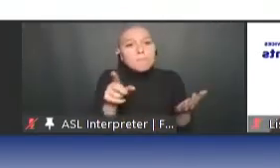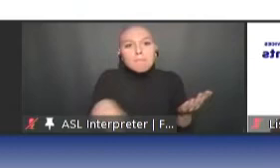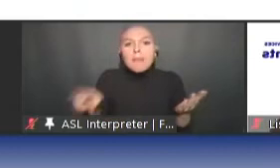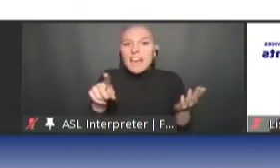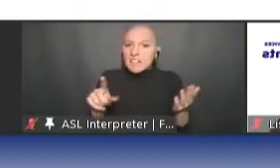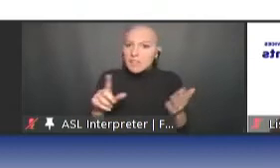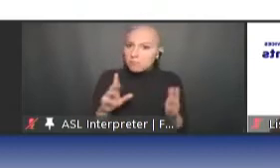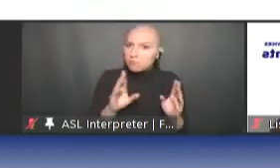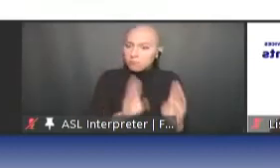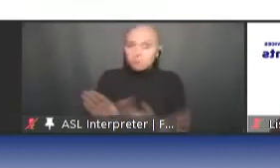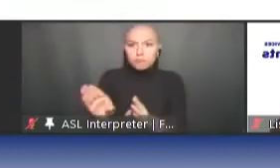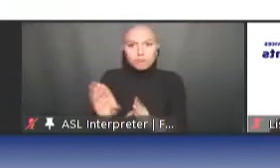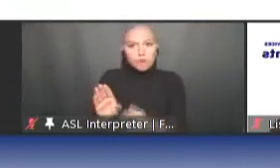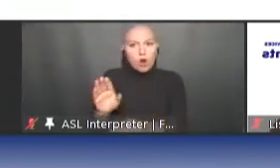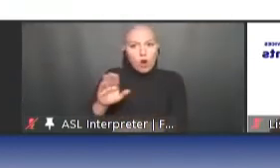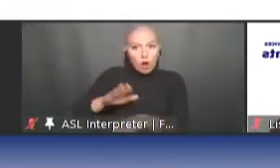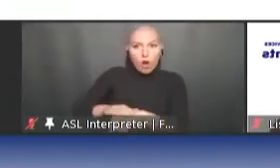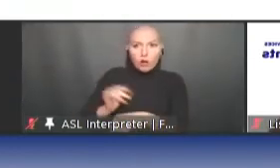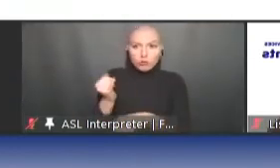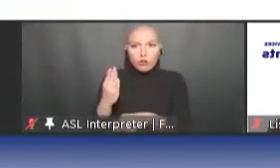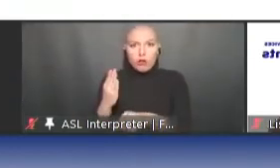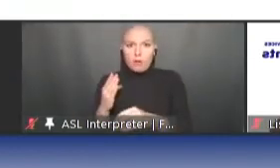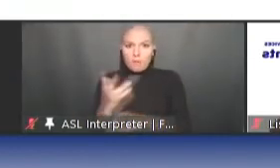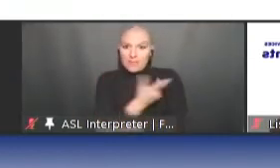and others are waiting for transportation to offsite vaccination locations.